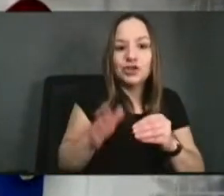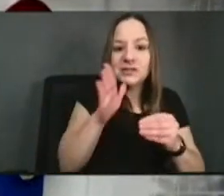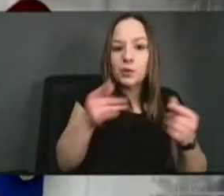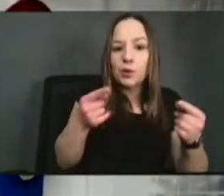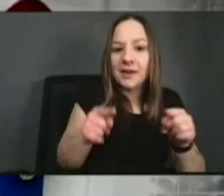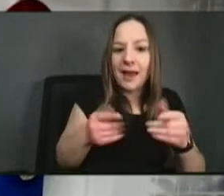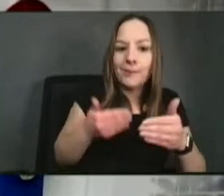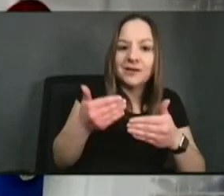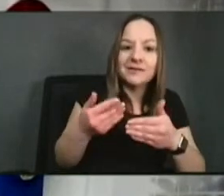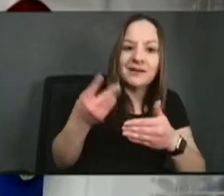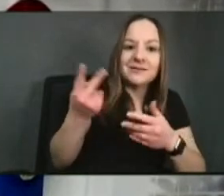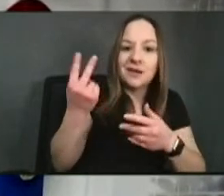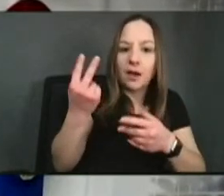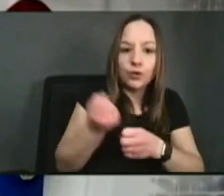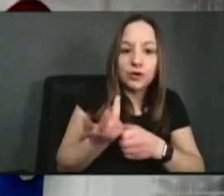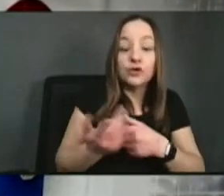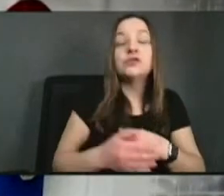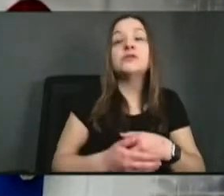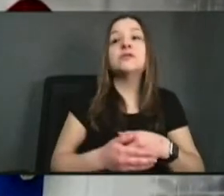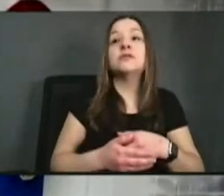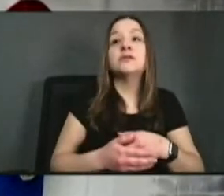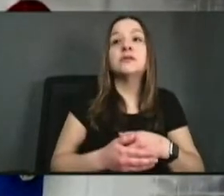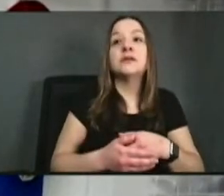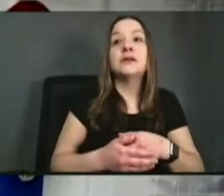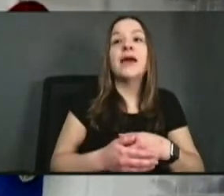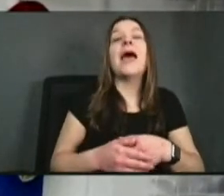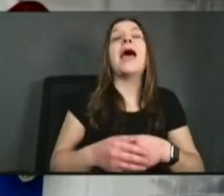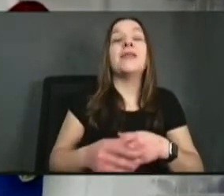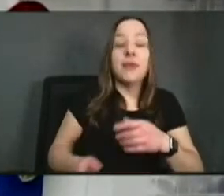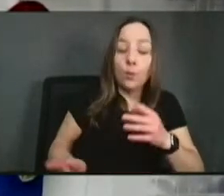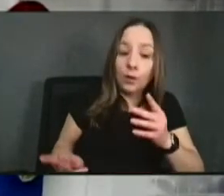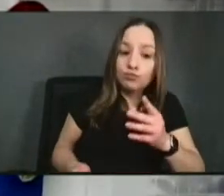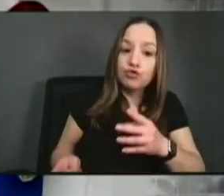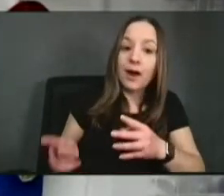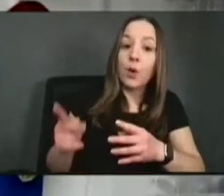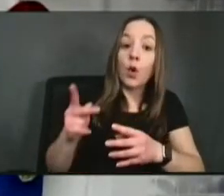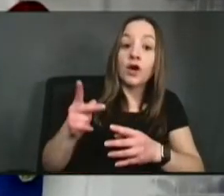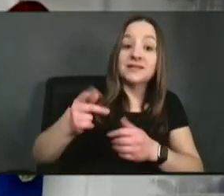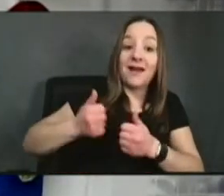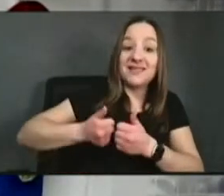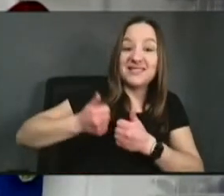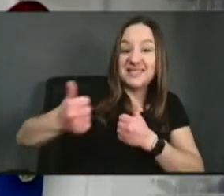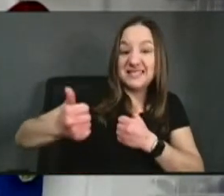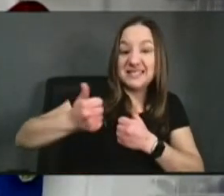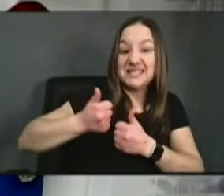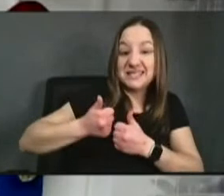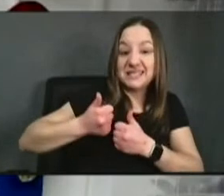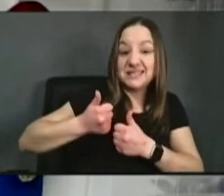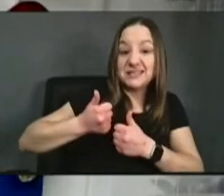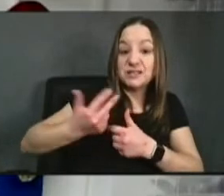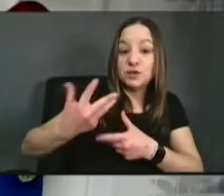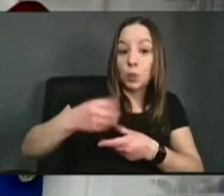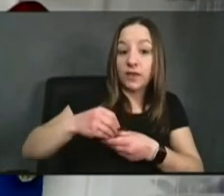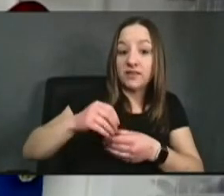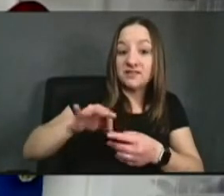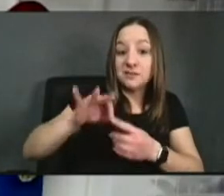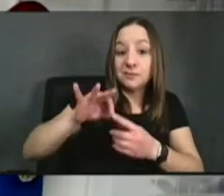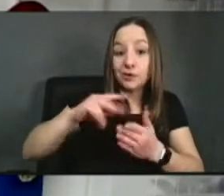schools and additions that will be coming up in the next year and to We then pry it